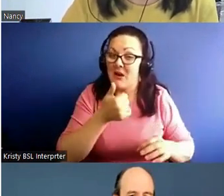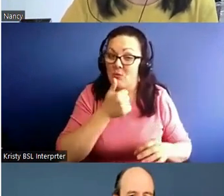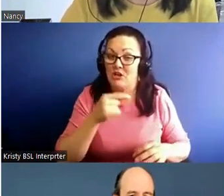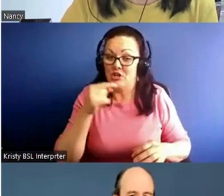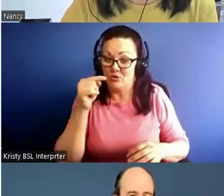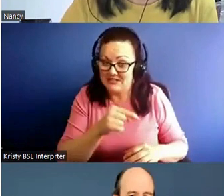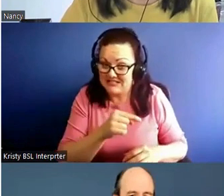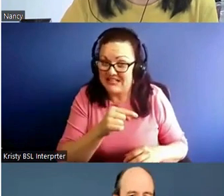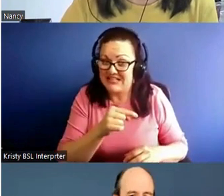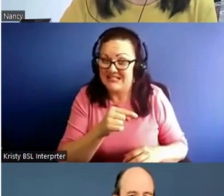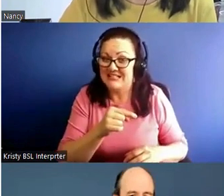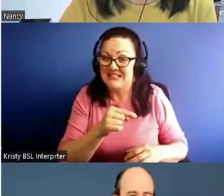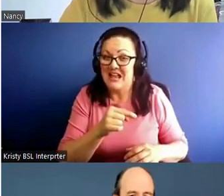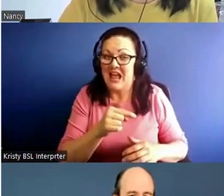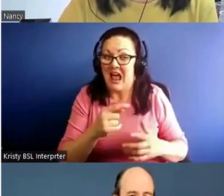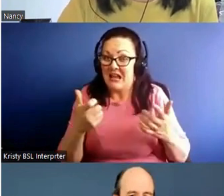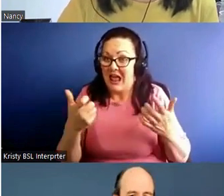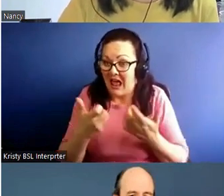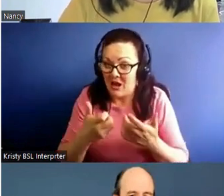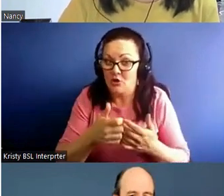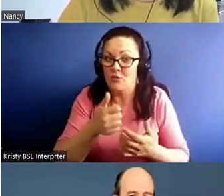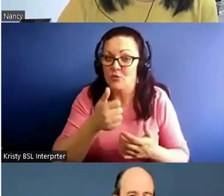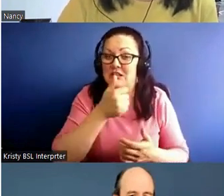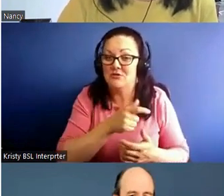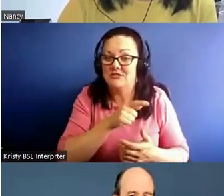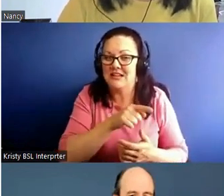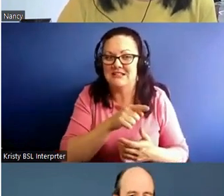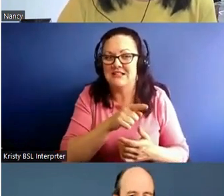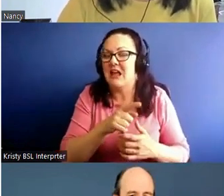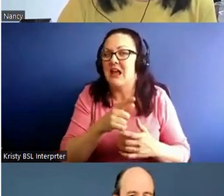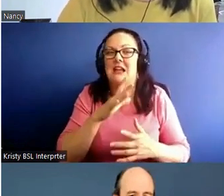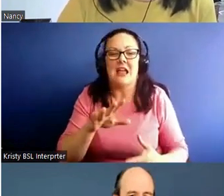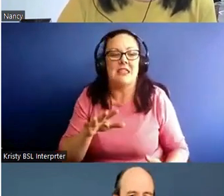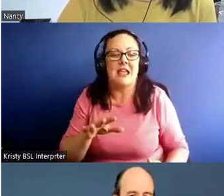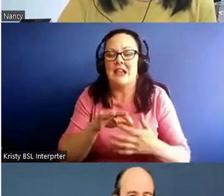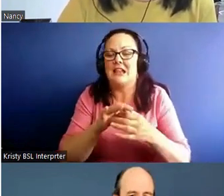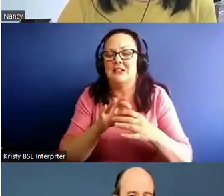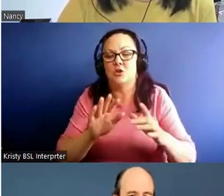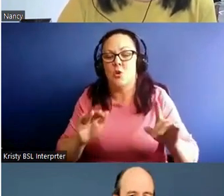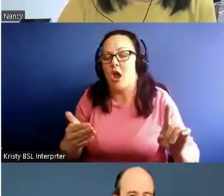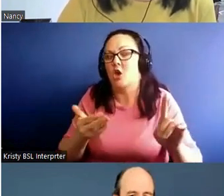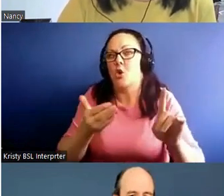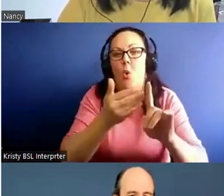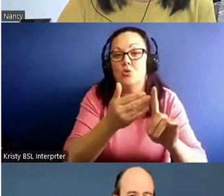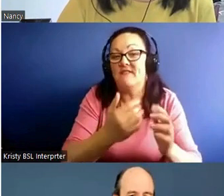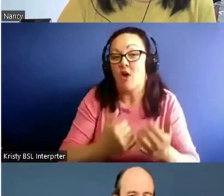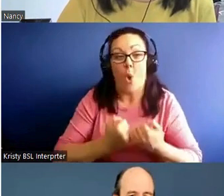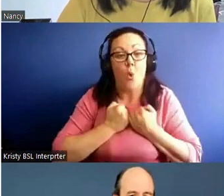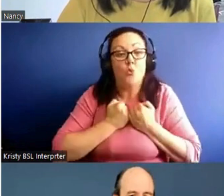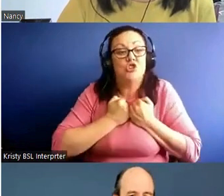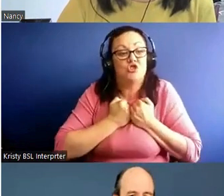blocks also speak to goals around ownership, goals around